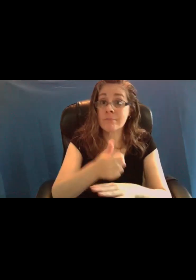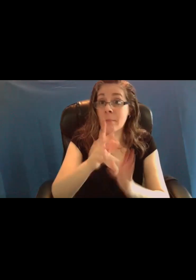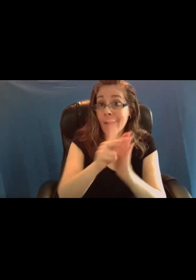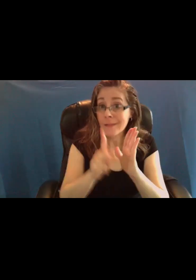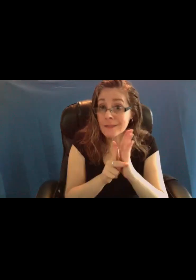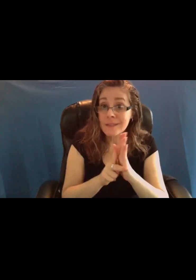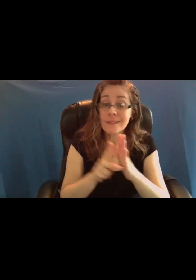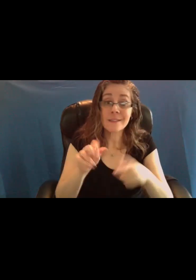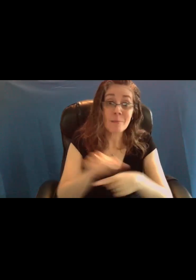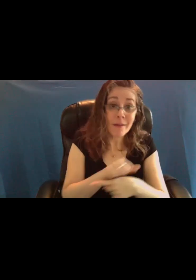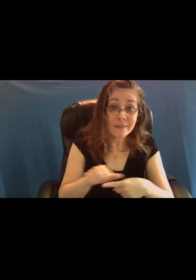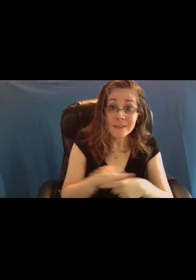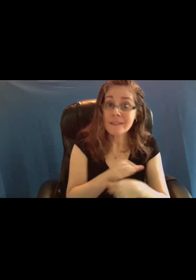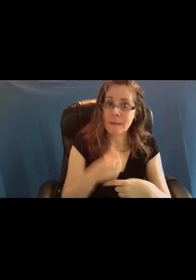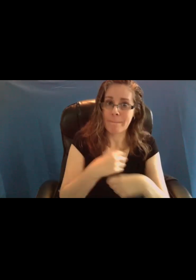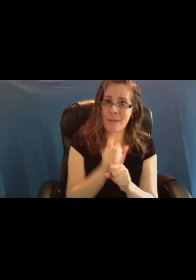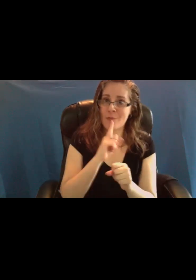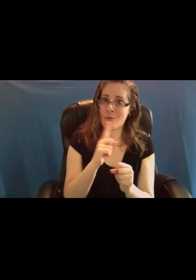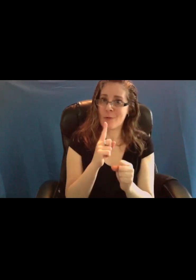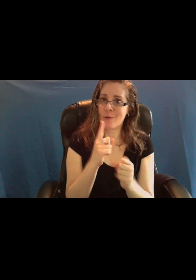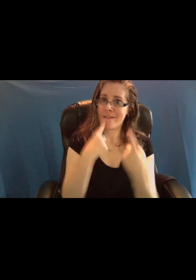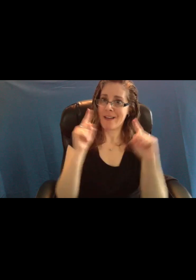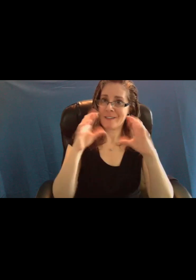that ensure effective communication in these types of